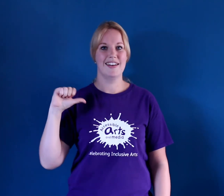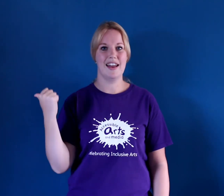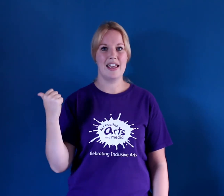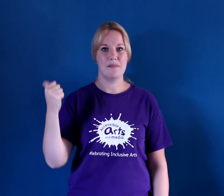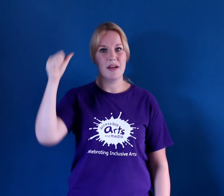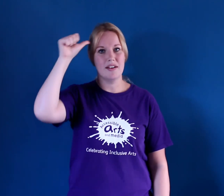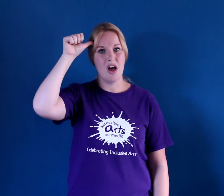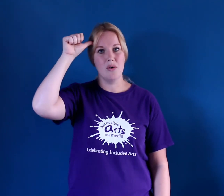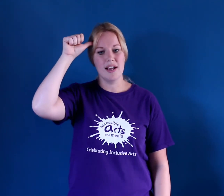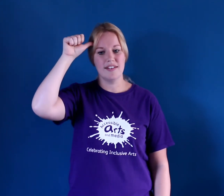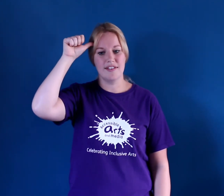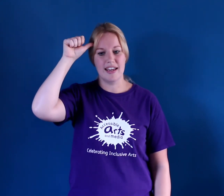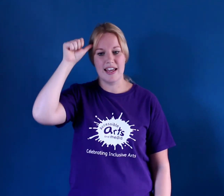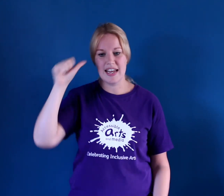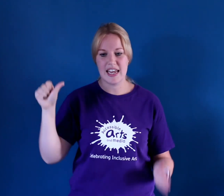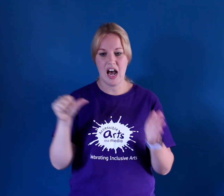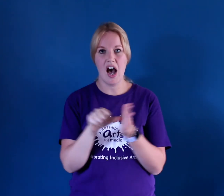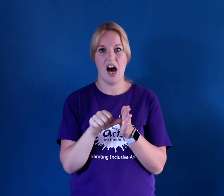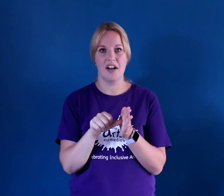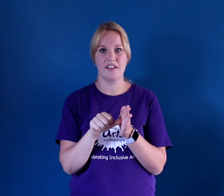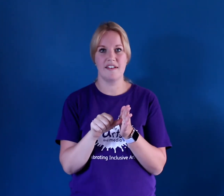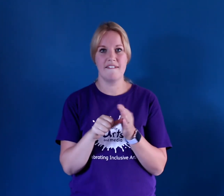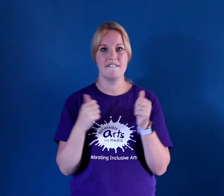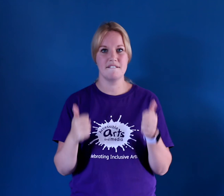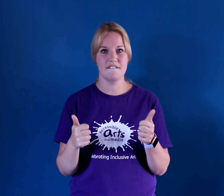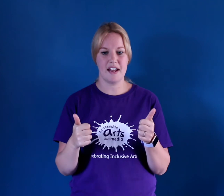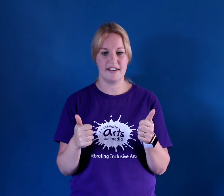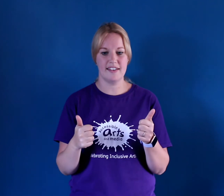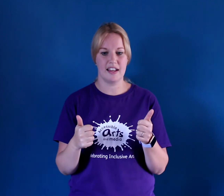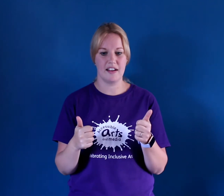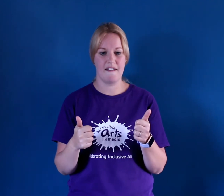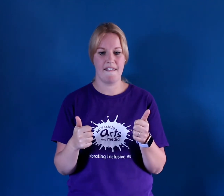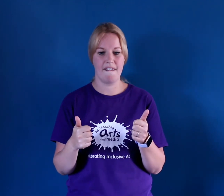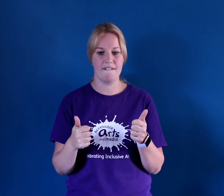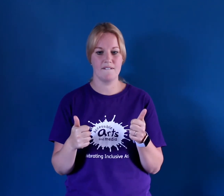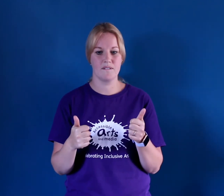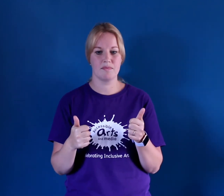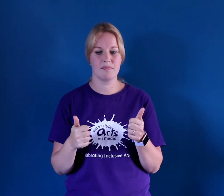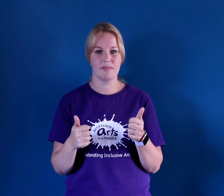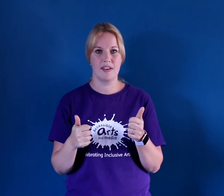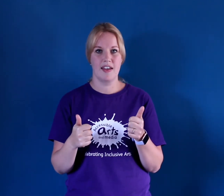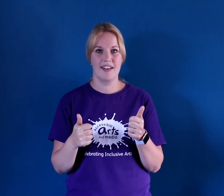Neighbour know it’s really hard. Fantastic.